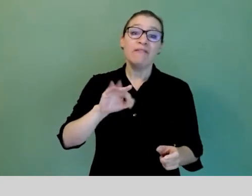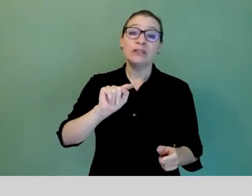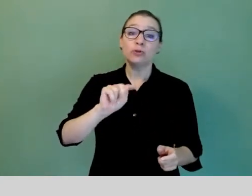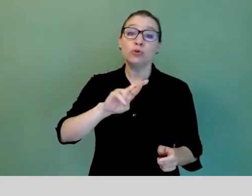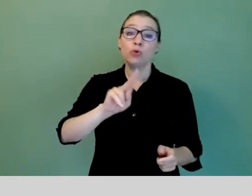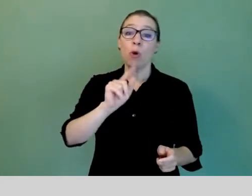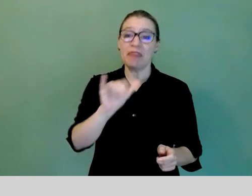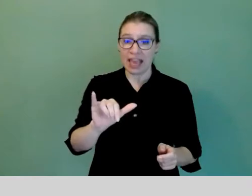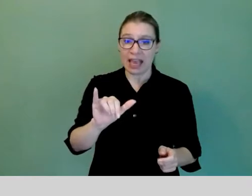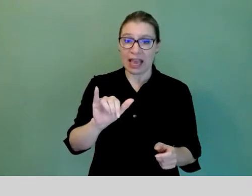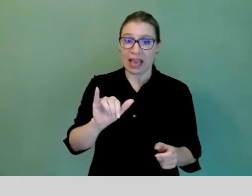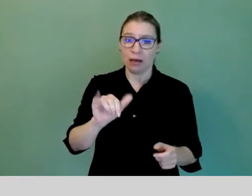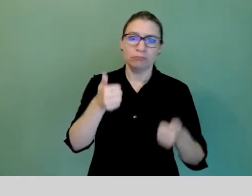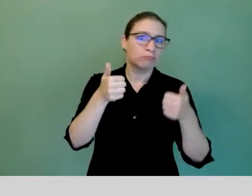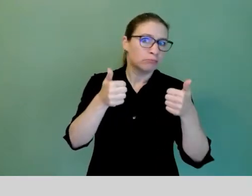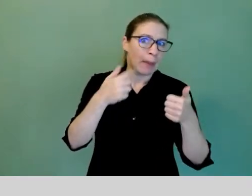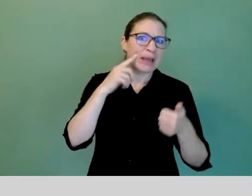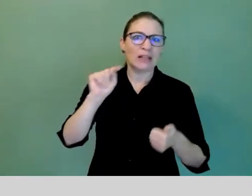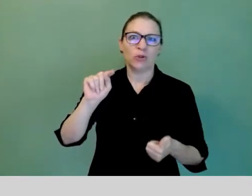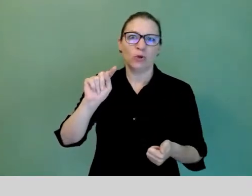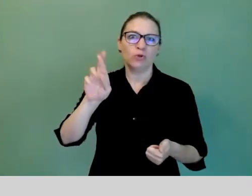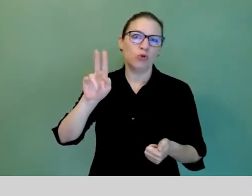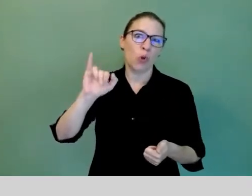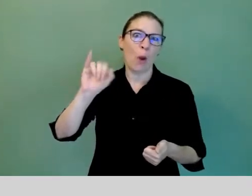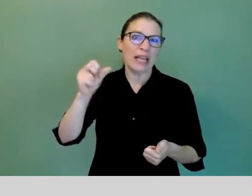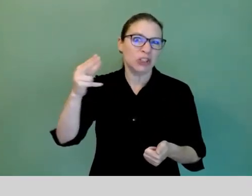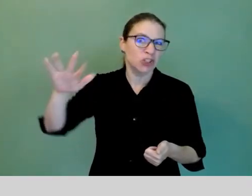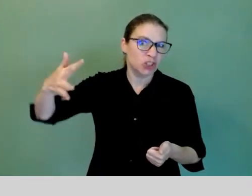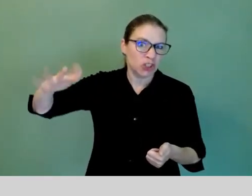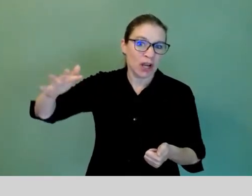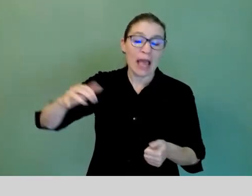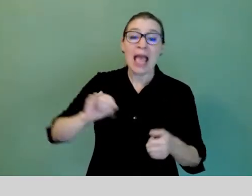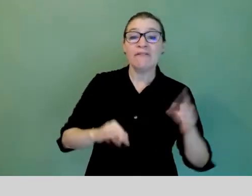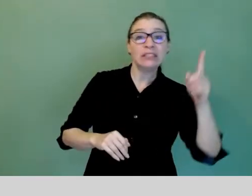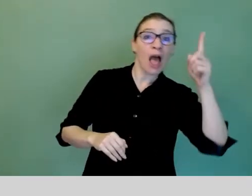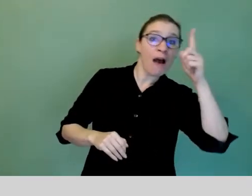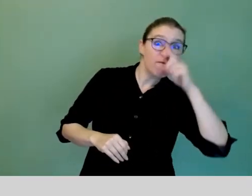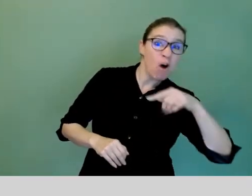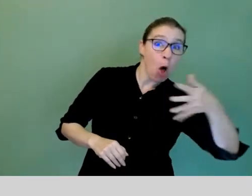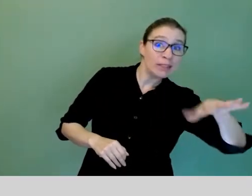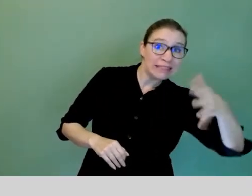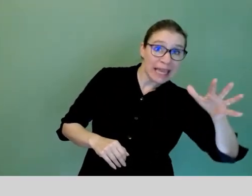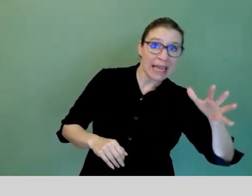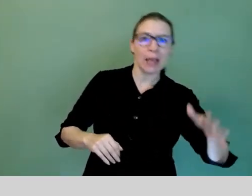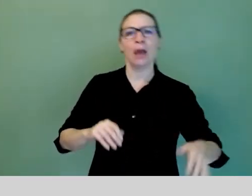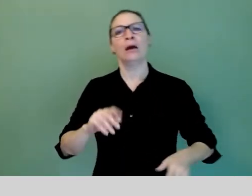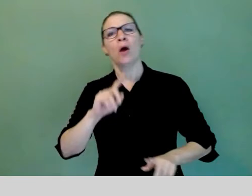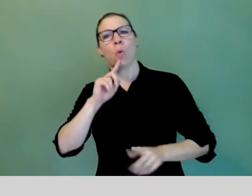If the value's falsey, then return False because you know it's not True-ish.